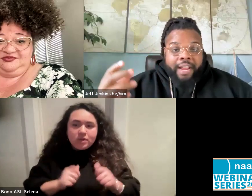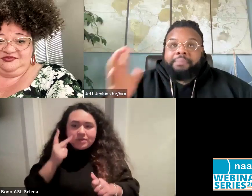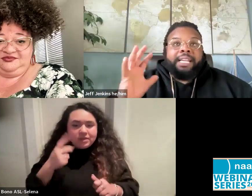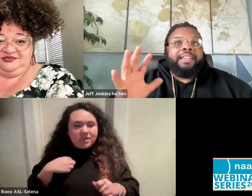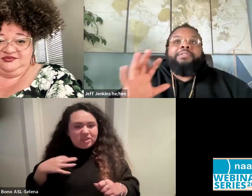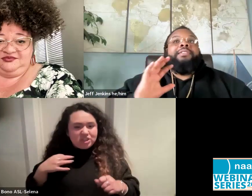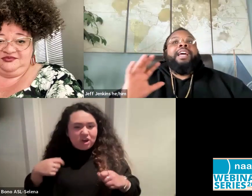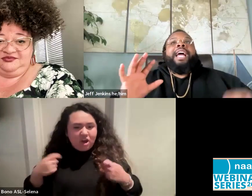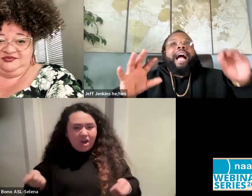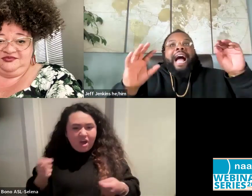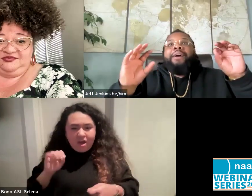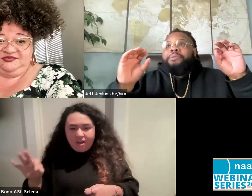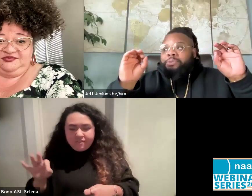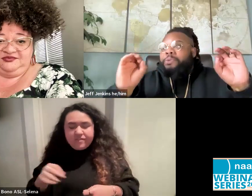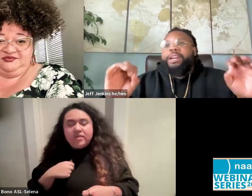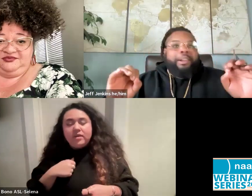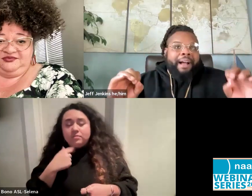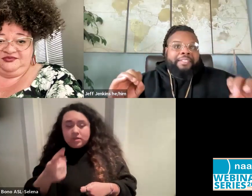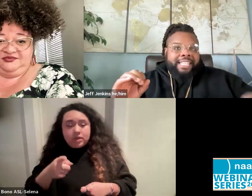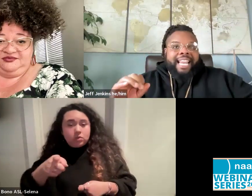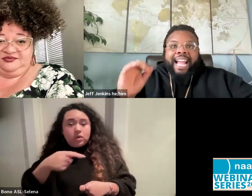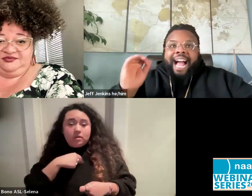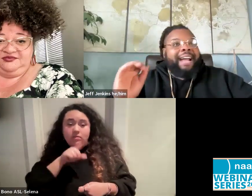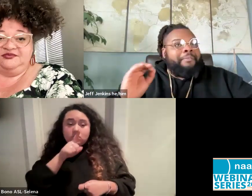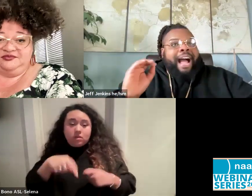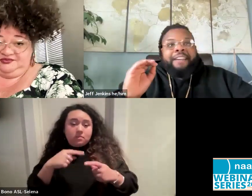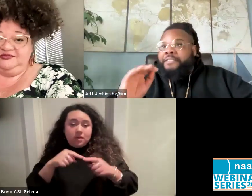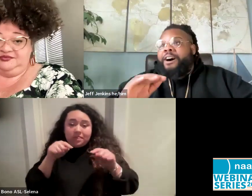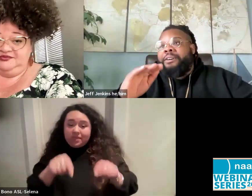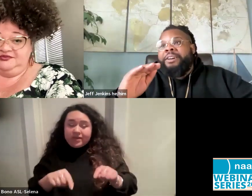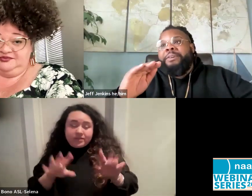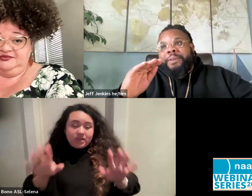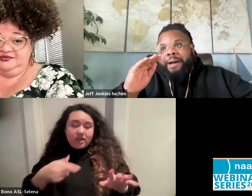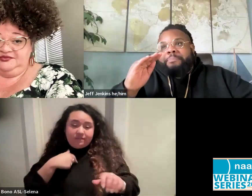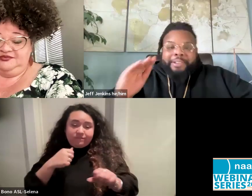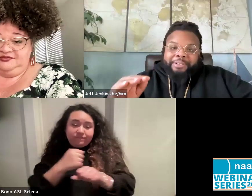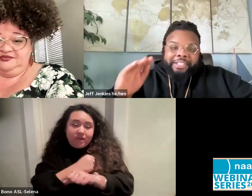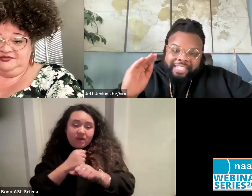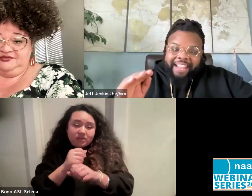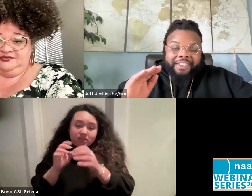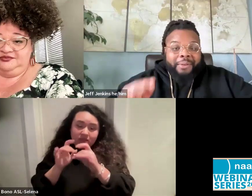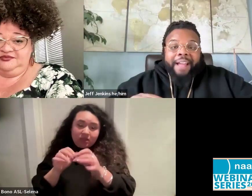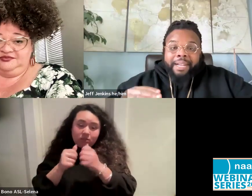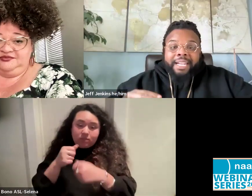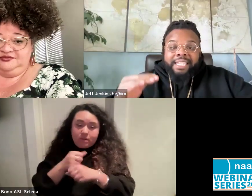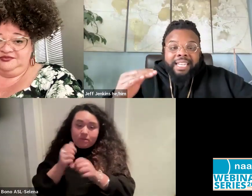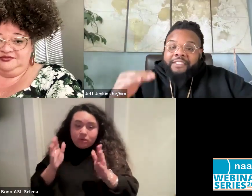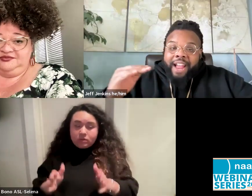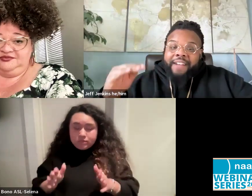And I'll tell you, I was real about this time. I thought, Well, my producers left it right because never have